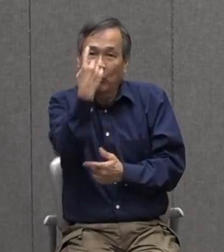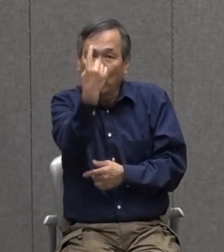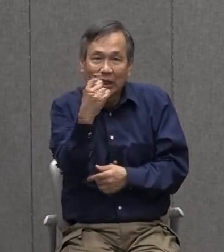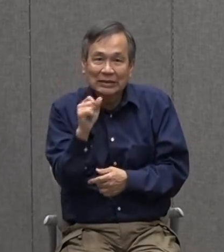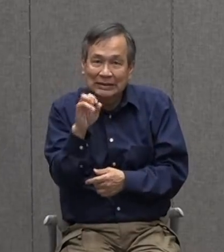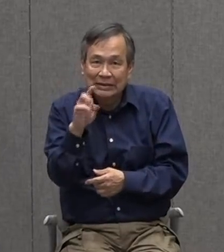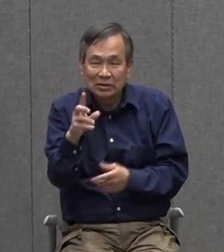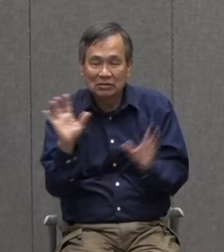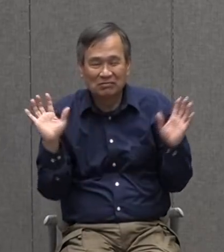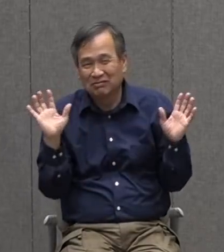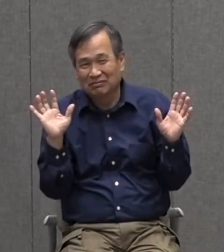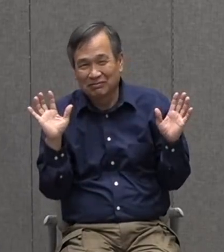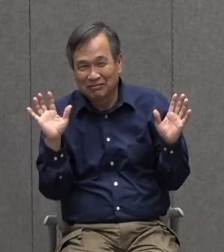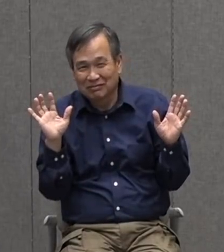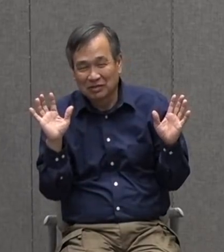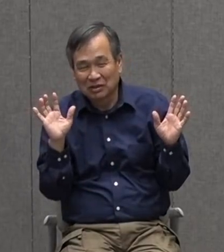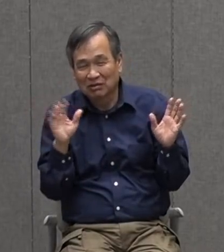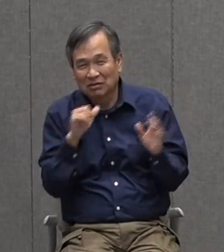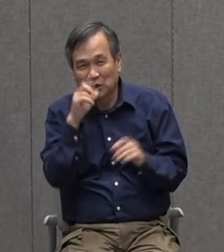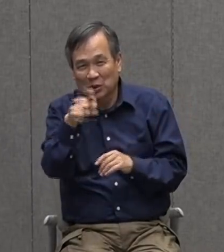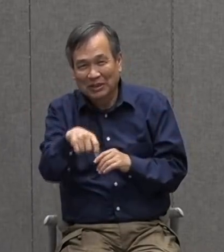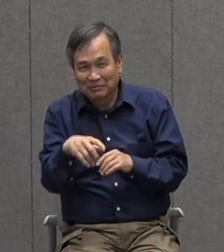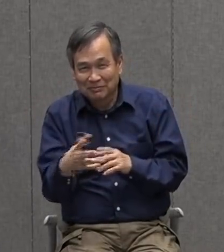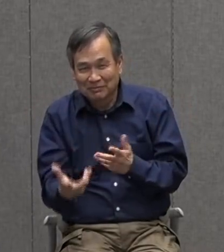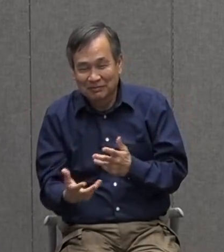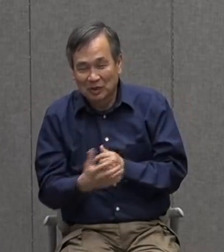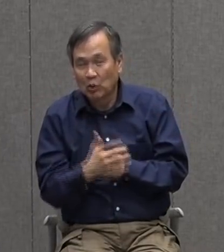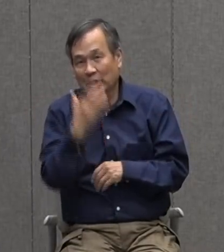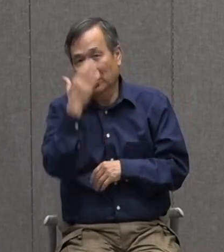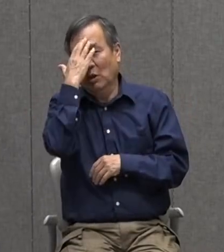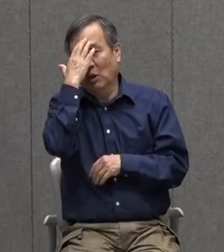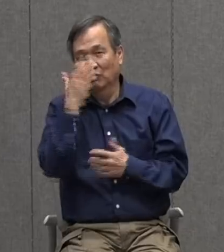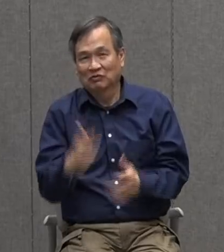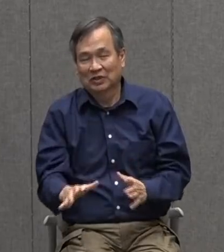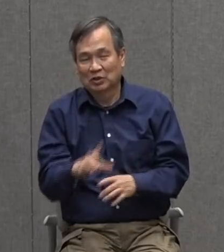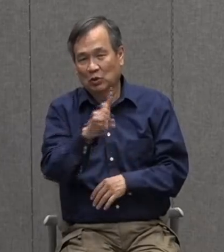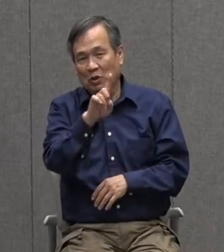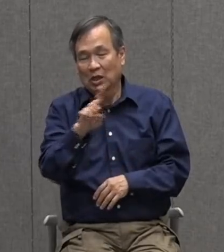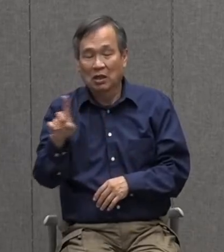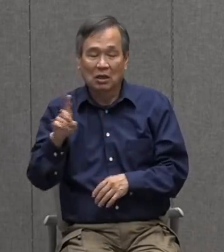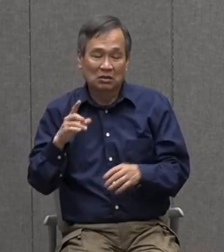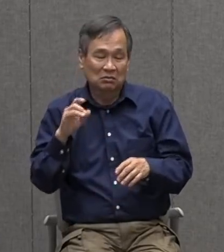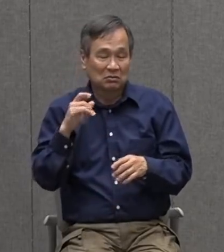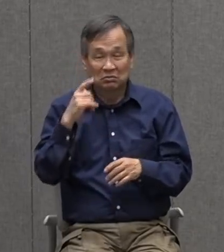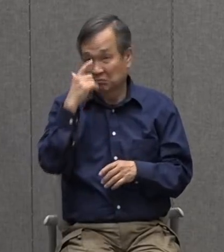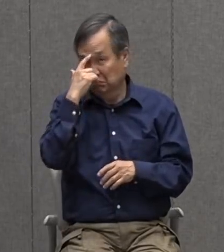So let's leave that off, I don't think we maybe need that. We could include it, if you want to please do,